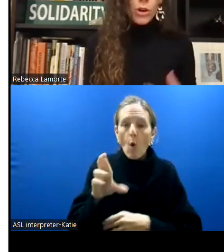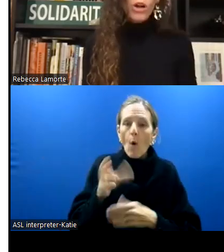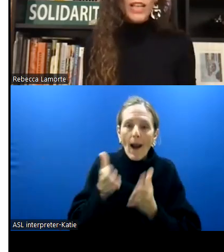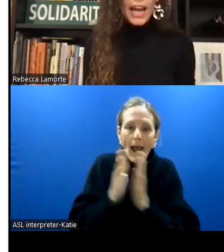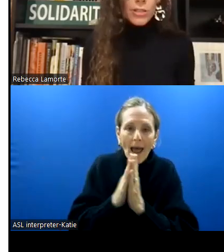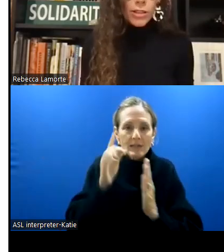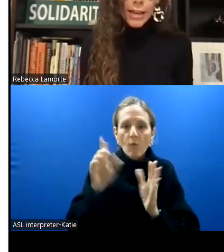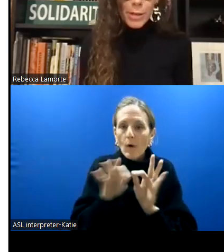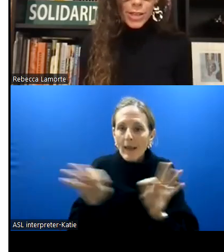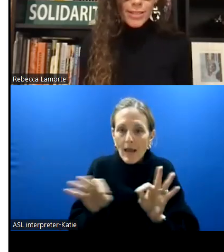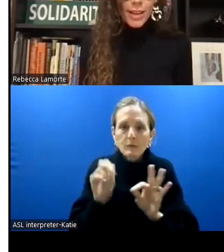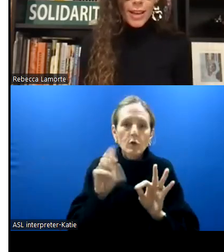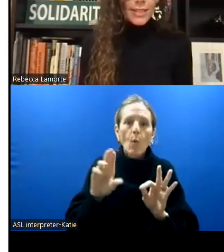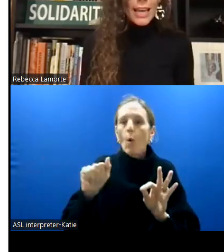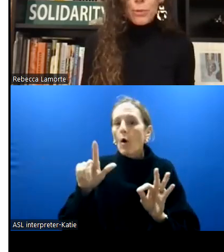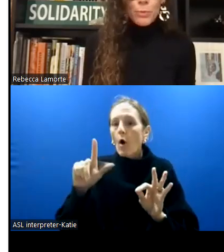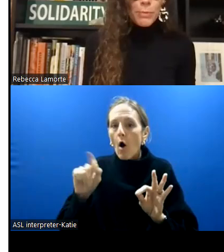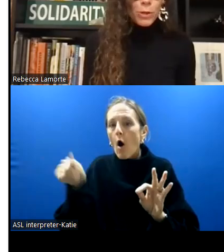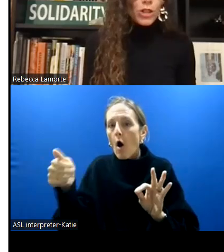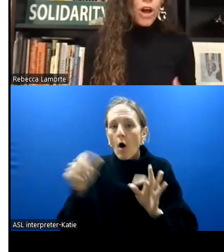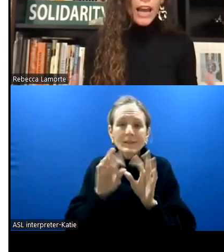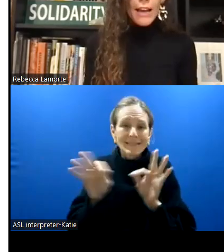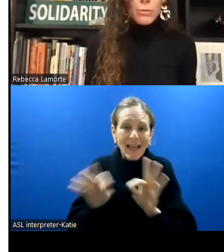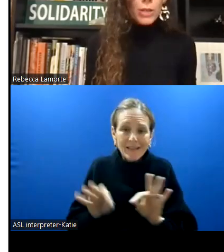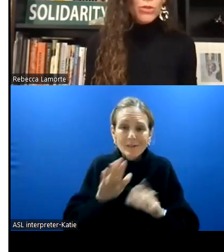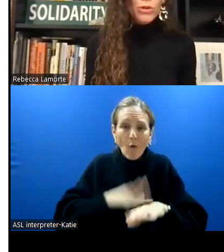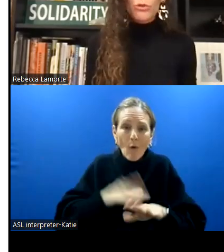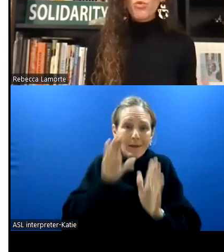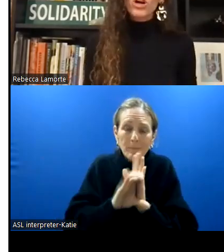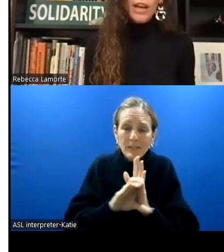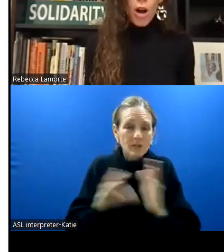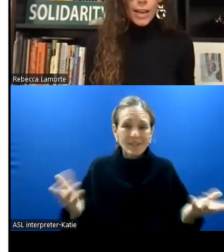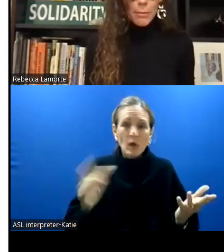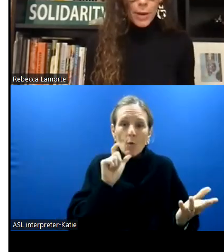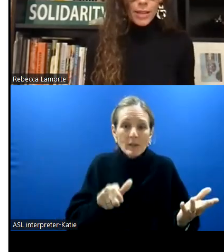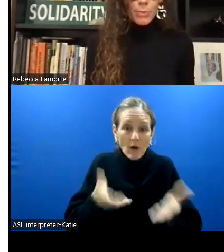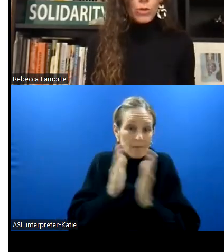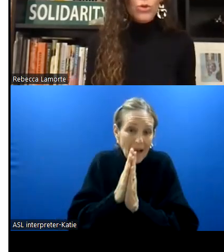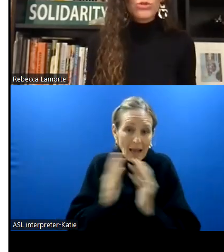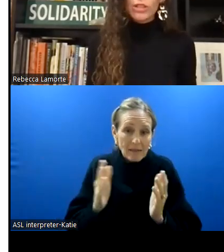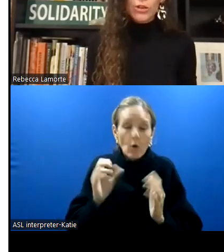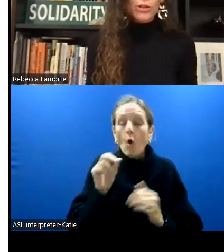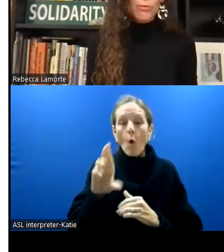"or alt text on their images. "Disabled people should not have to be excluded "from working on campaigns, because those in leadership